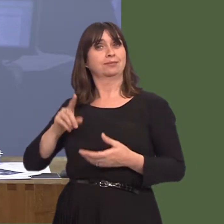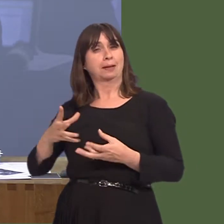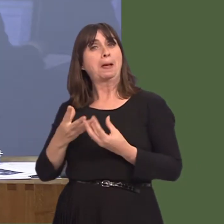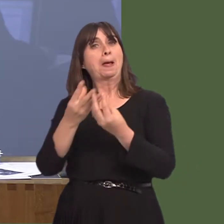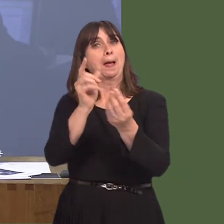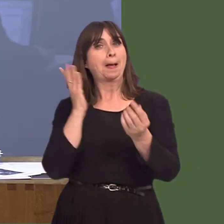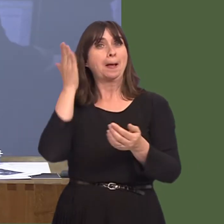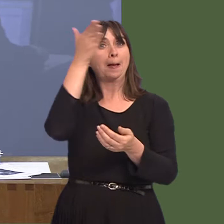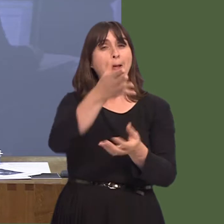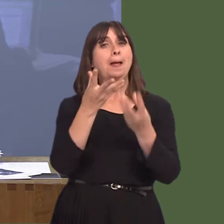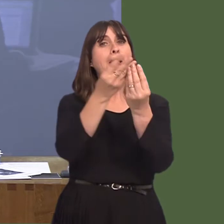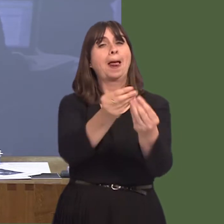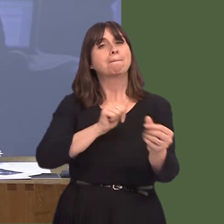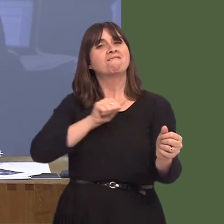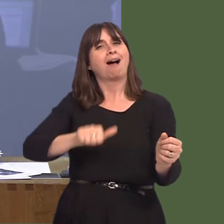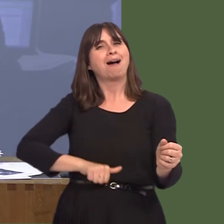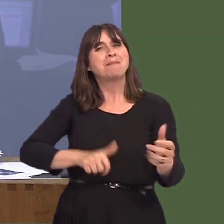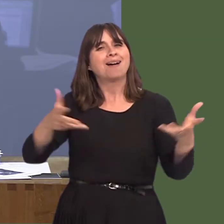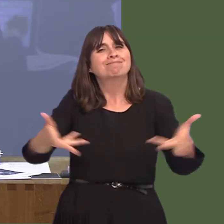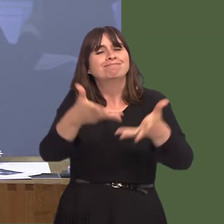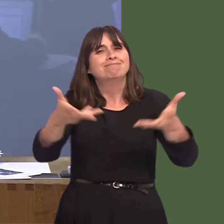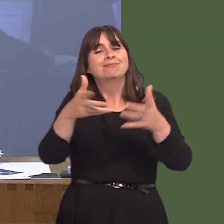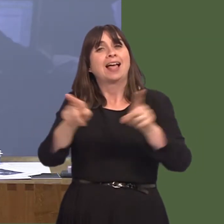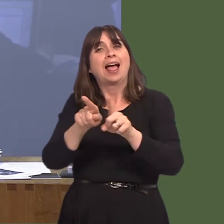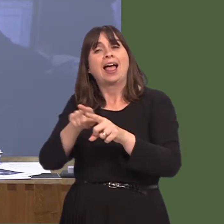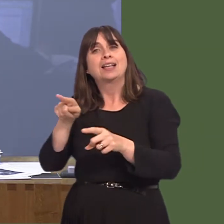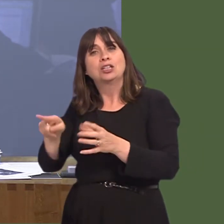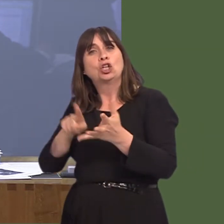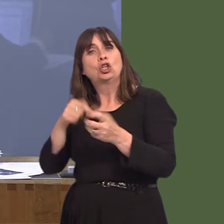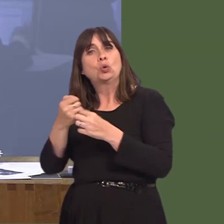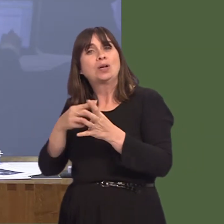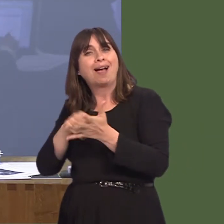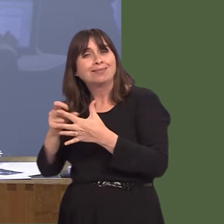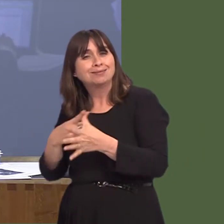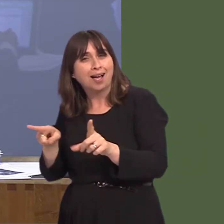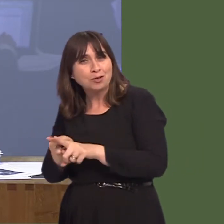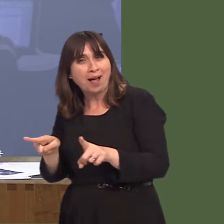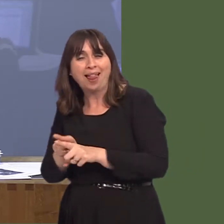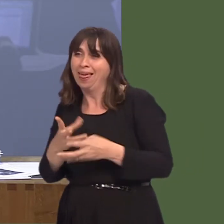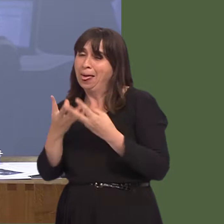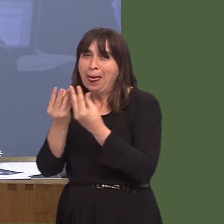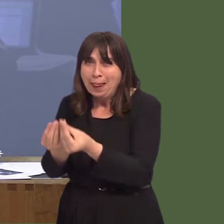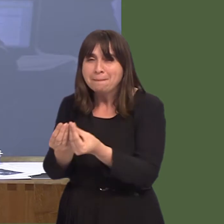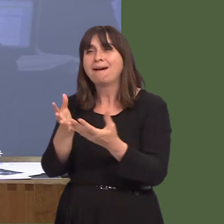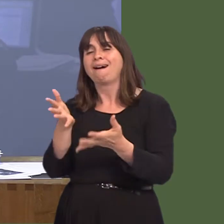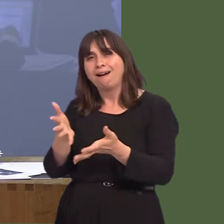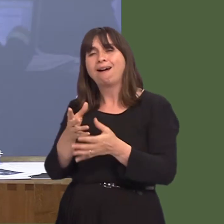the country; it's also doing some work in Uganda too. As a result, they're increasing their crop yields and it's helping to eradicate poverty